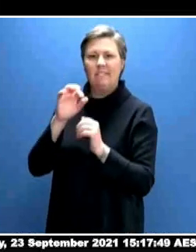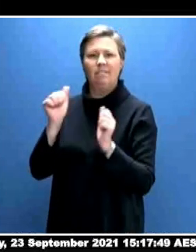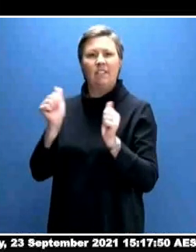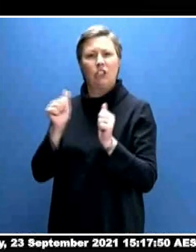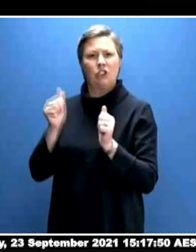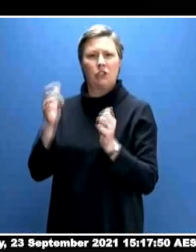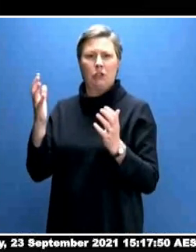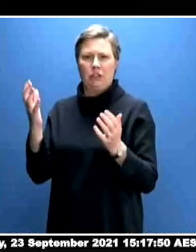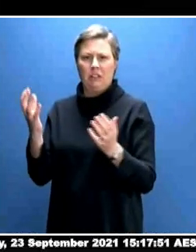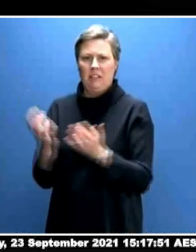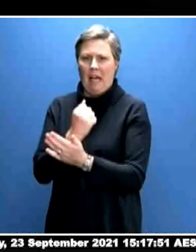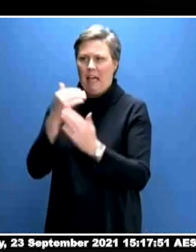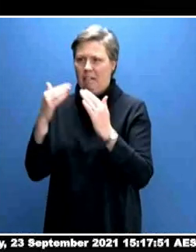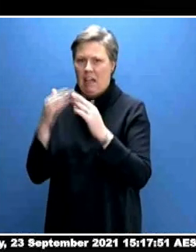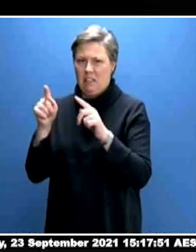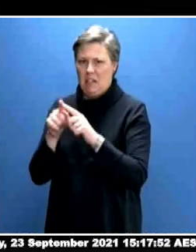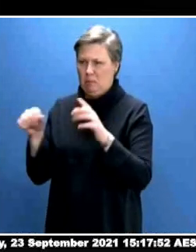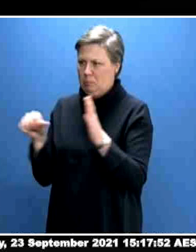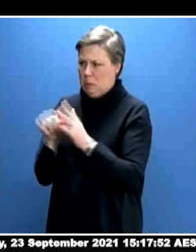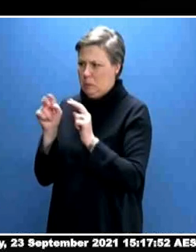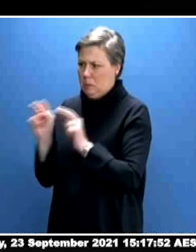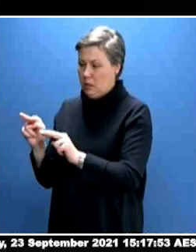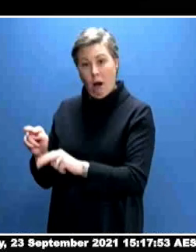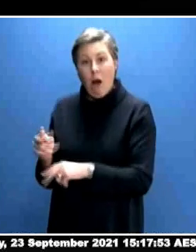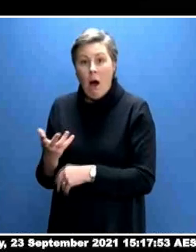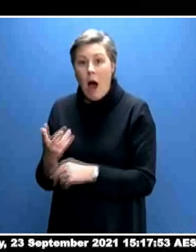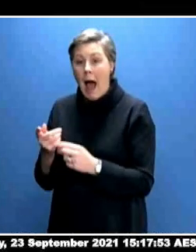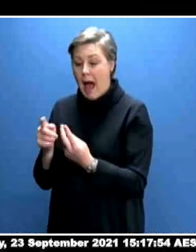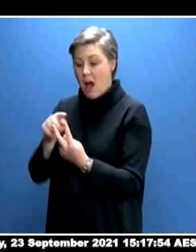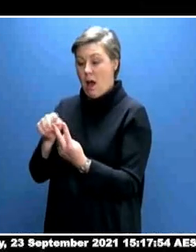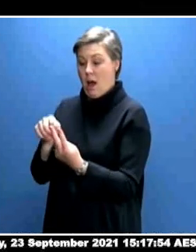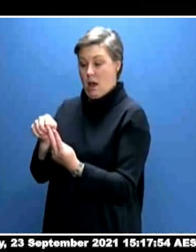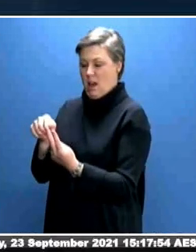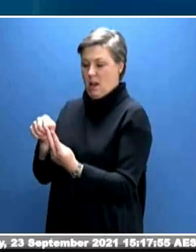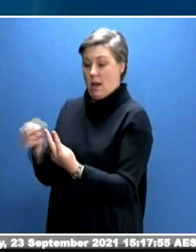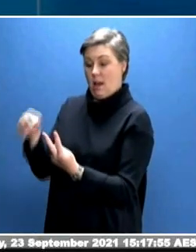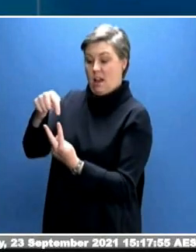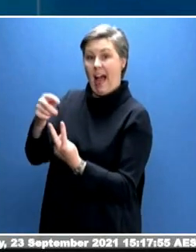It very well could be for the other young person in there, and that was the case.